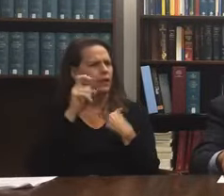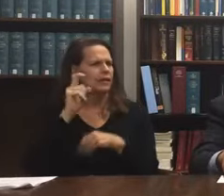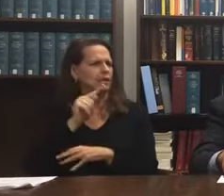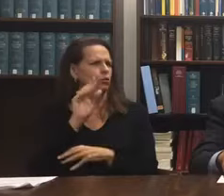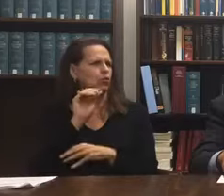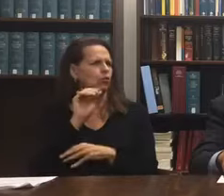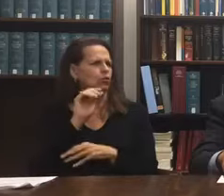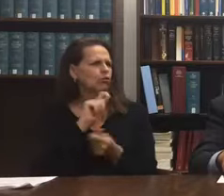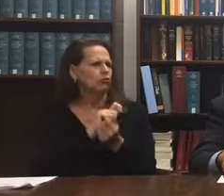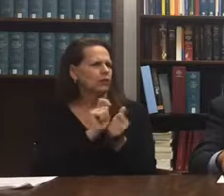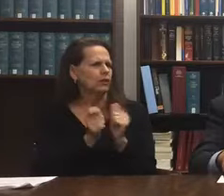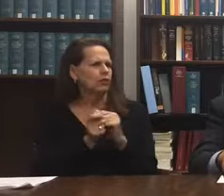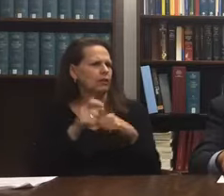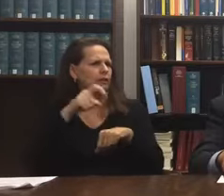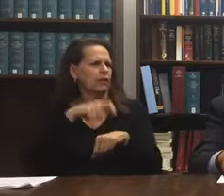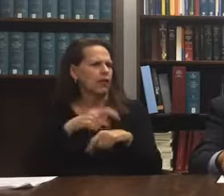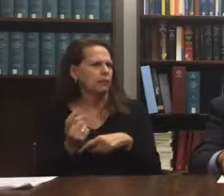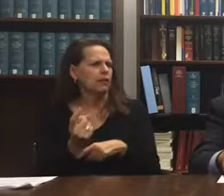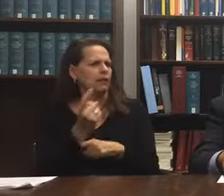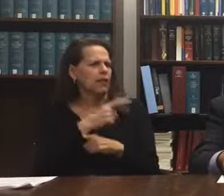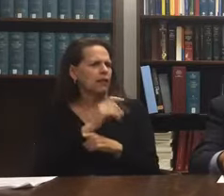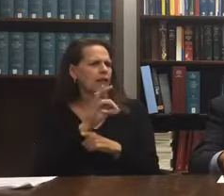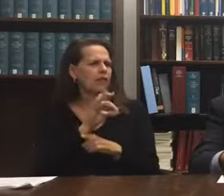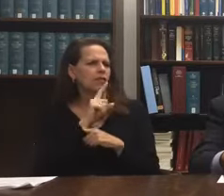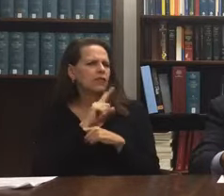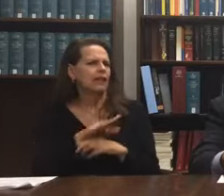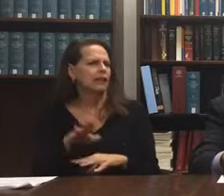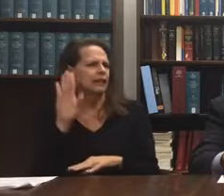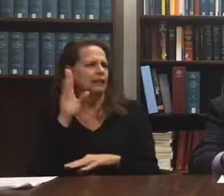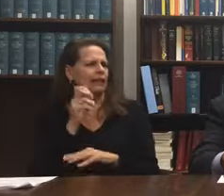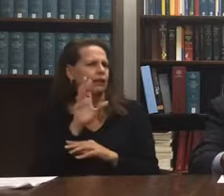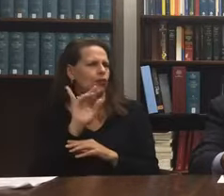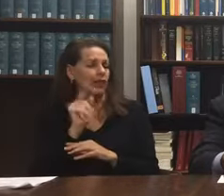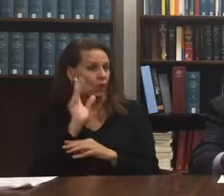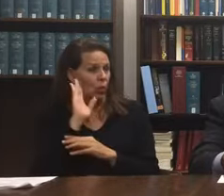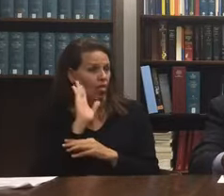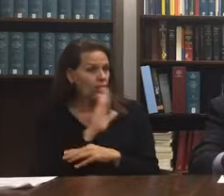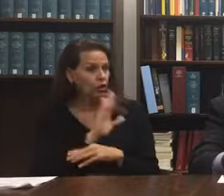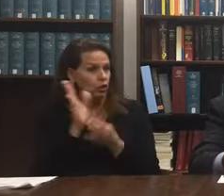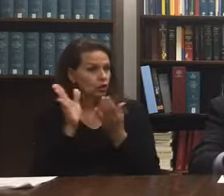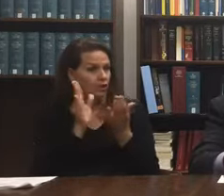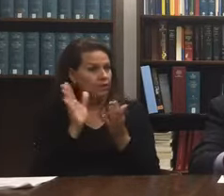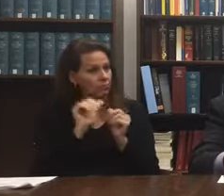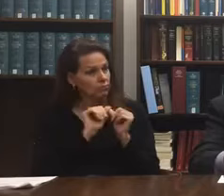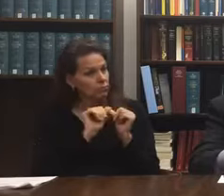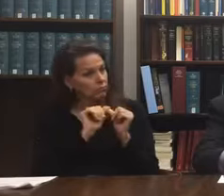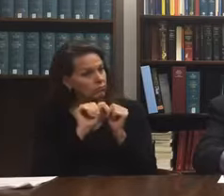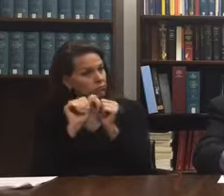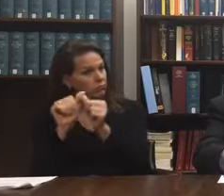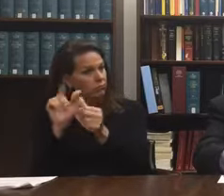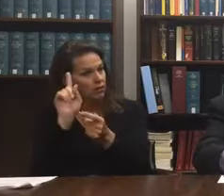the time or date of their hearing will their services continue until that next